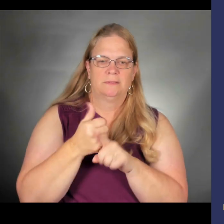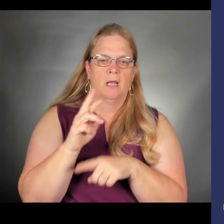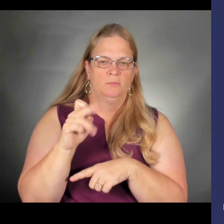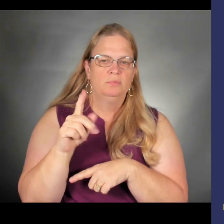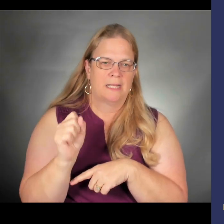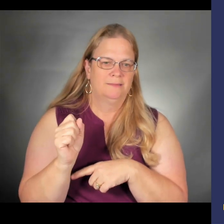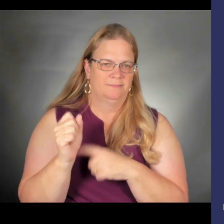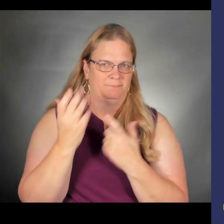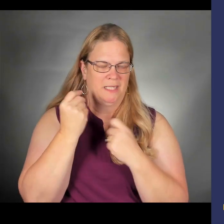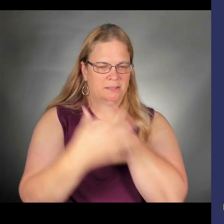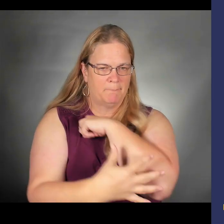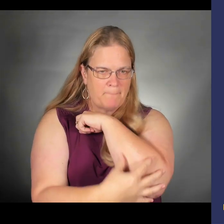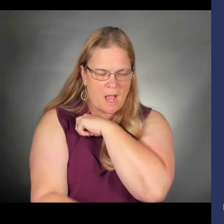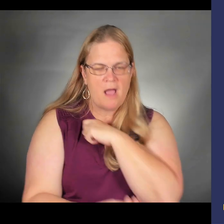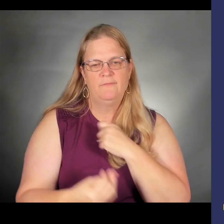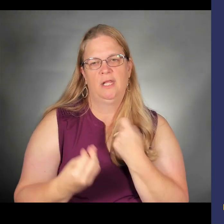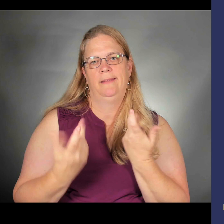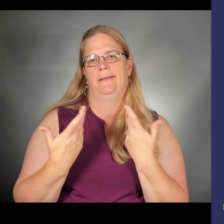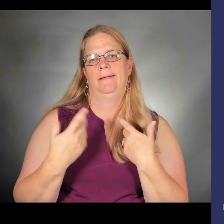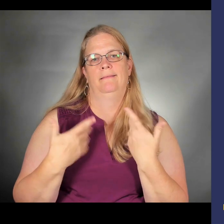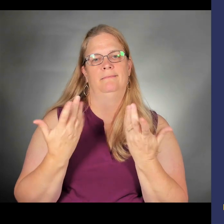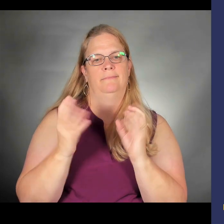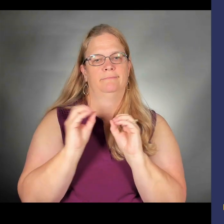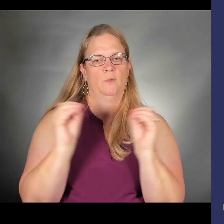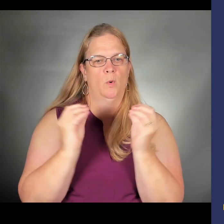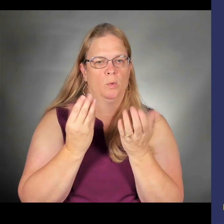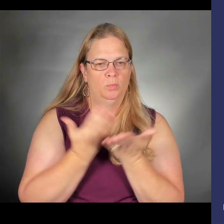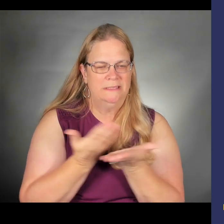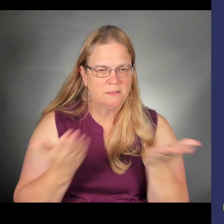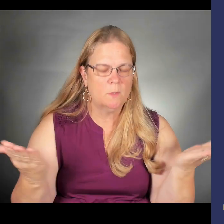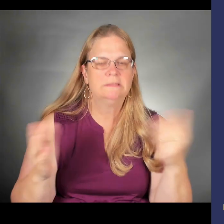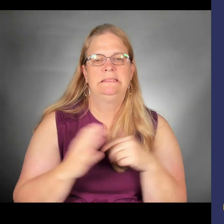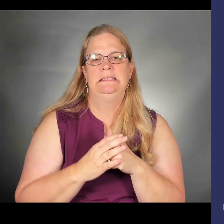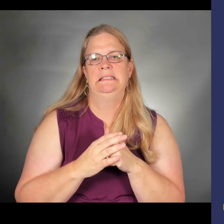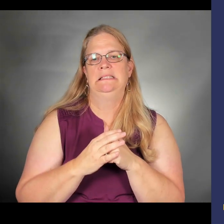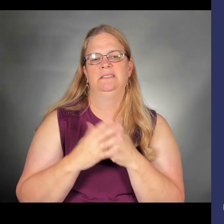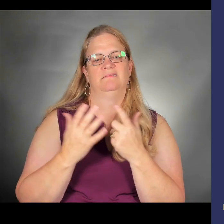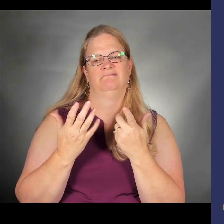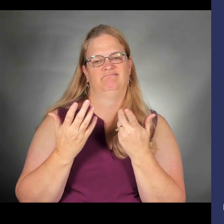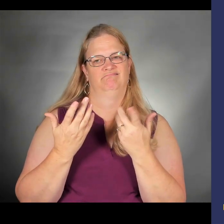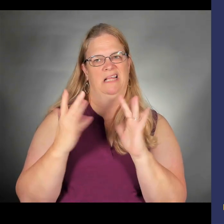there are high suicide risks there due to poverty, lack of resources;